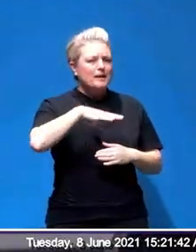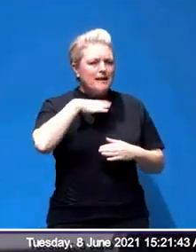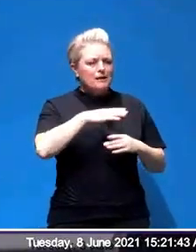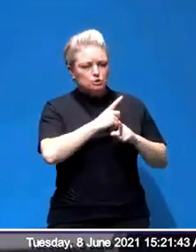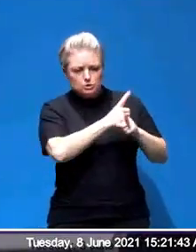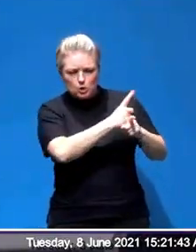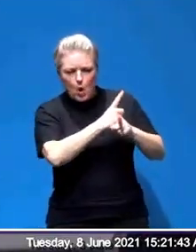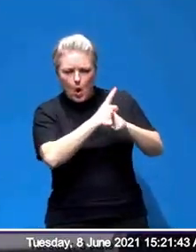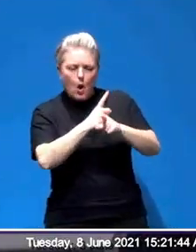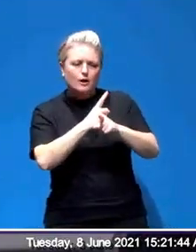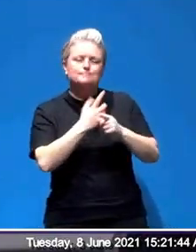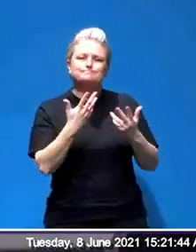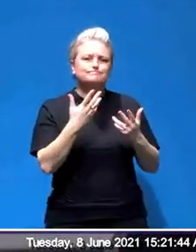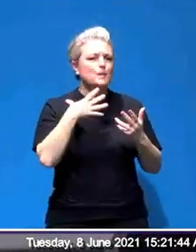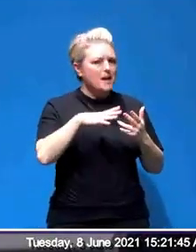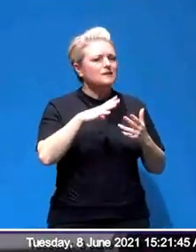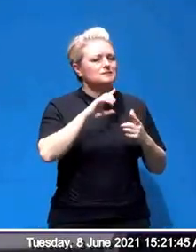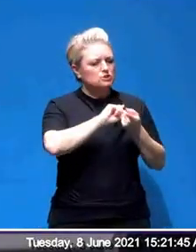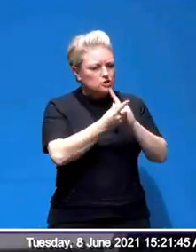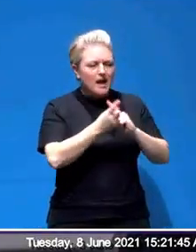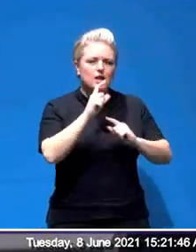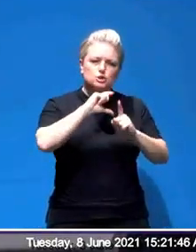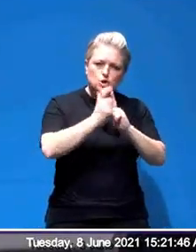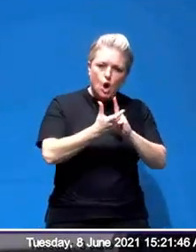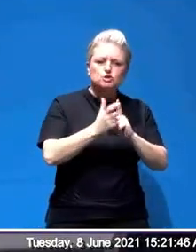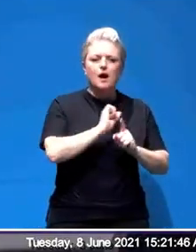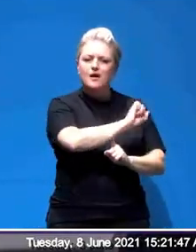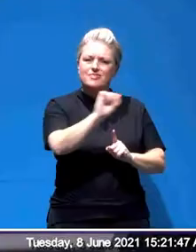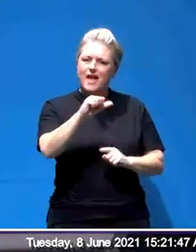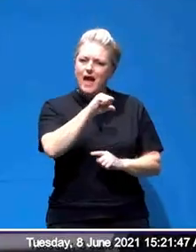culture and how we needed to change people's attitudes from, you know, a